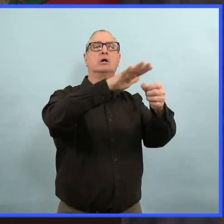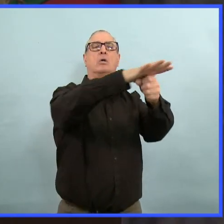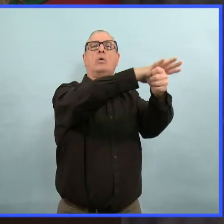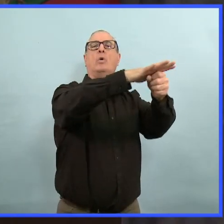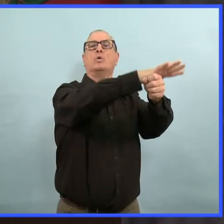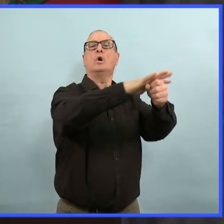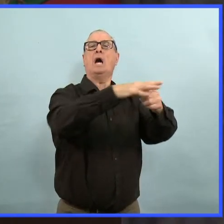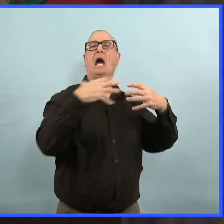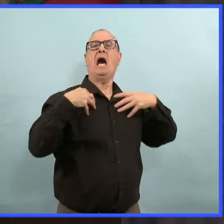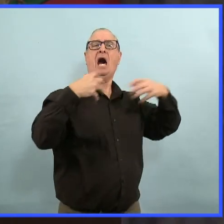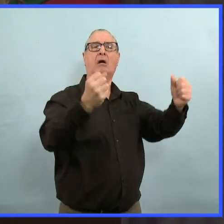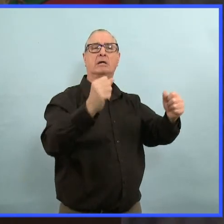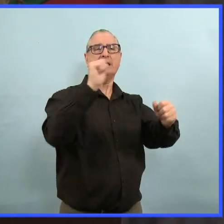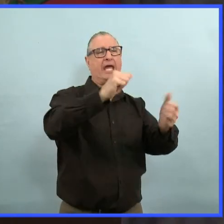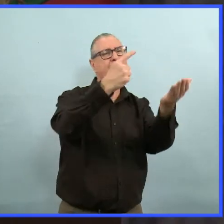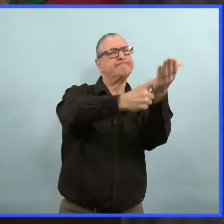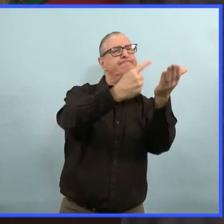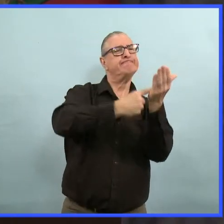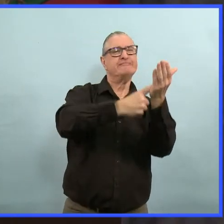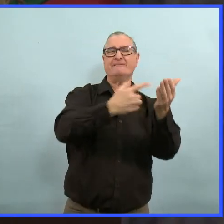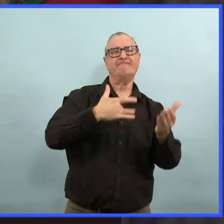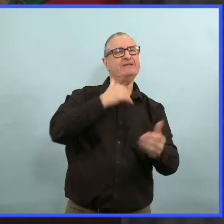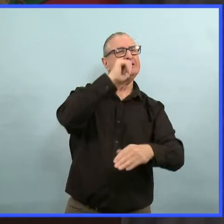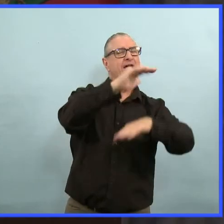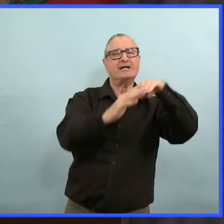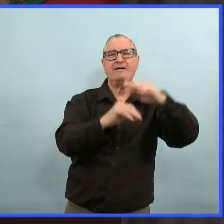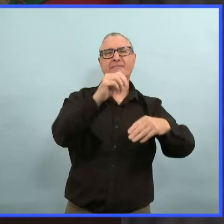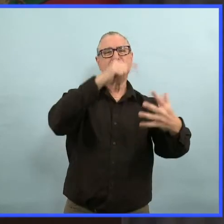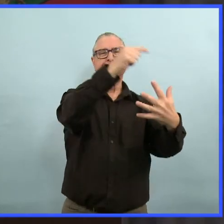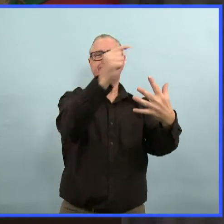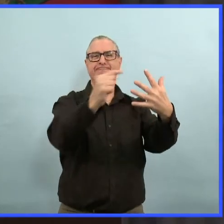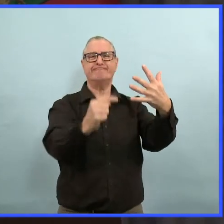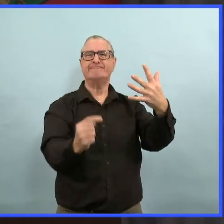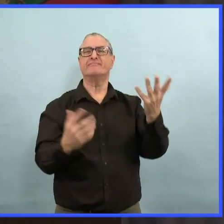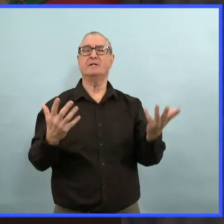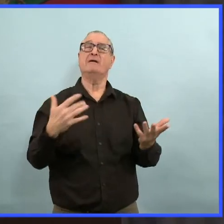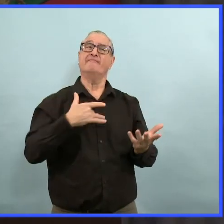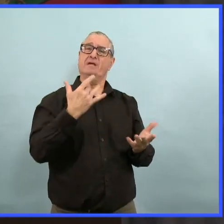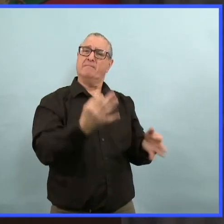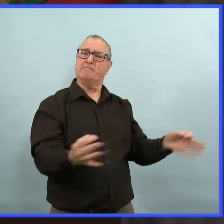uh the restrictions you know it's about working together and we're stronger together